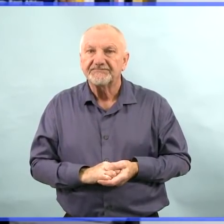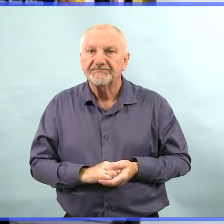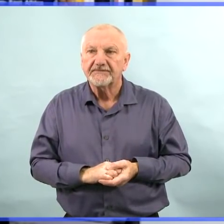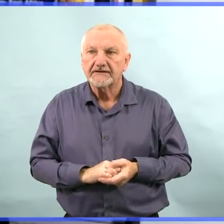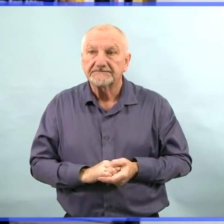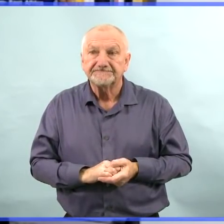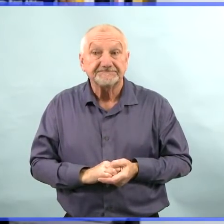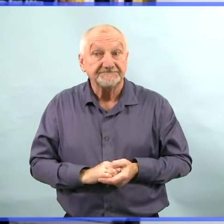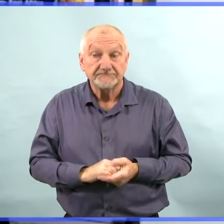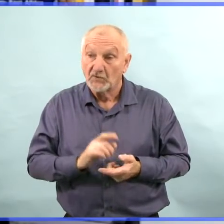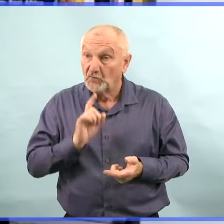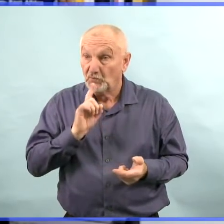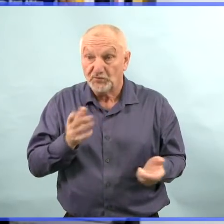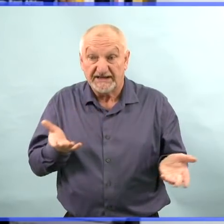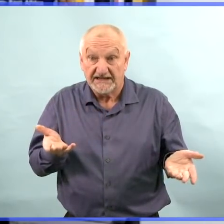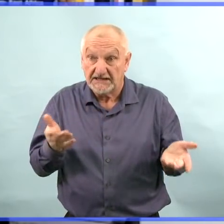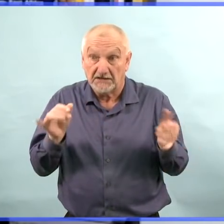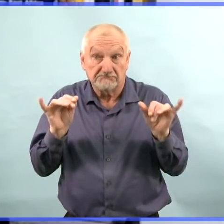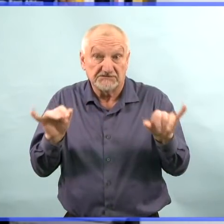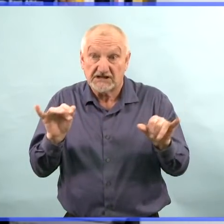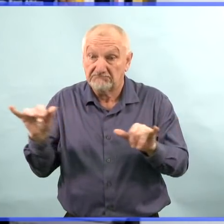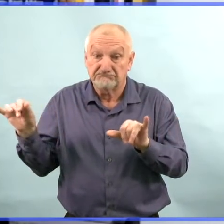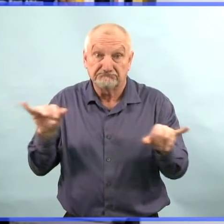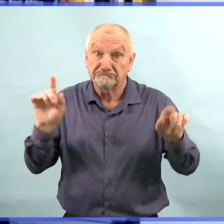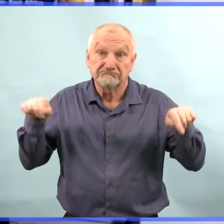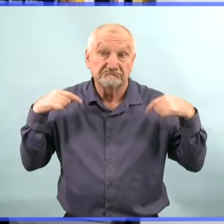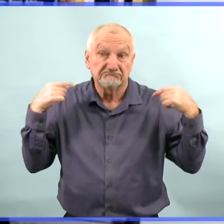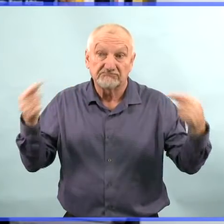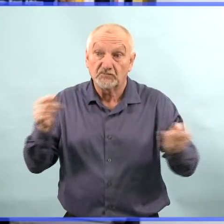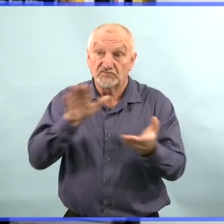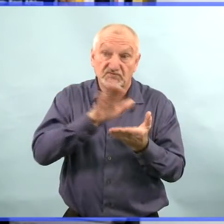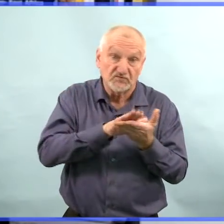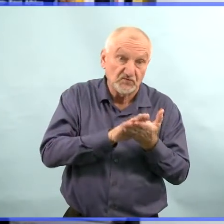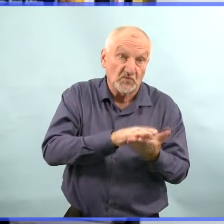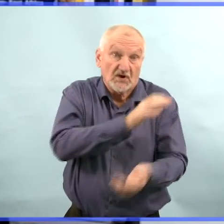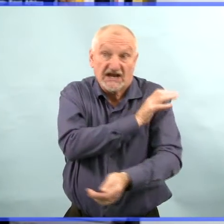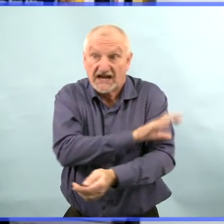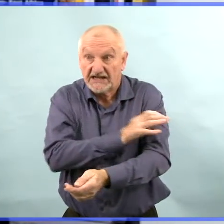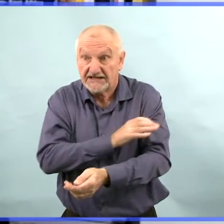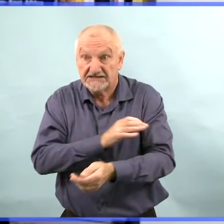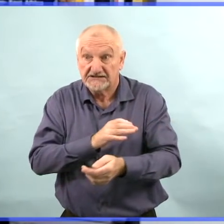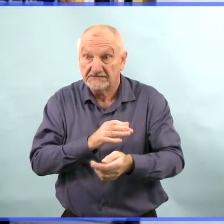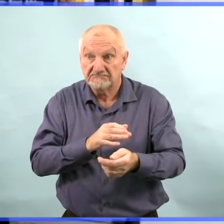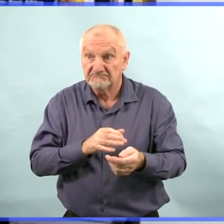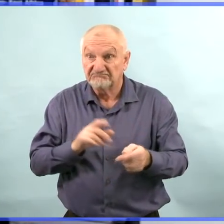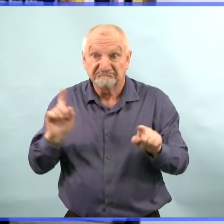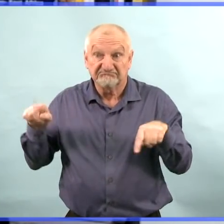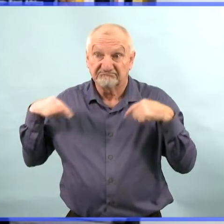done school-based vaccine clinics for you know decades where we'll have our public health nurses